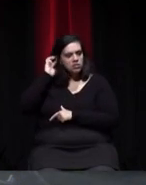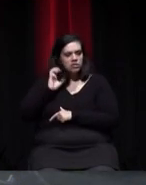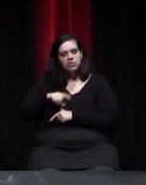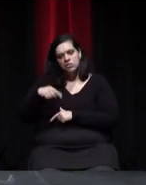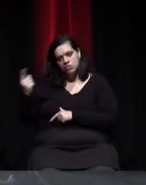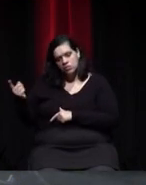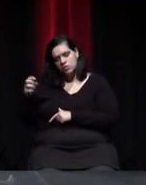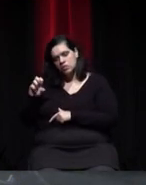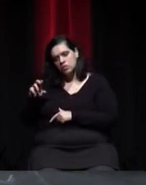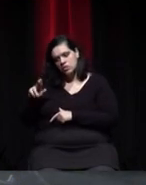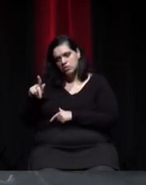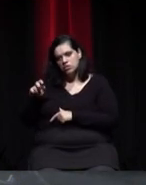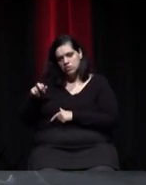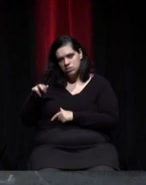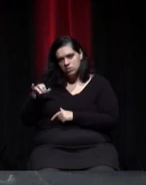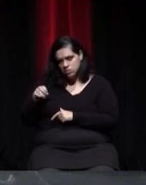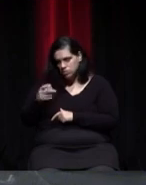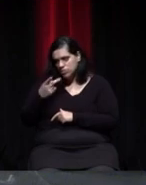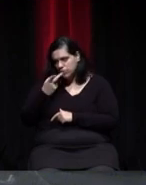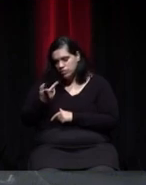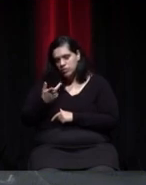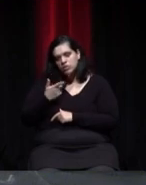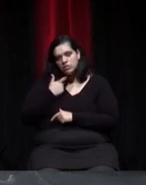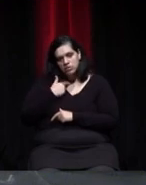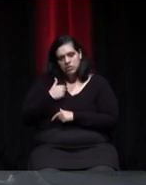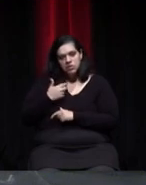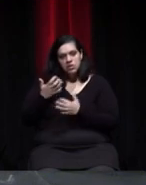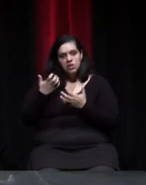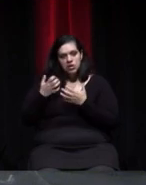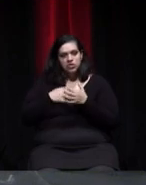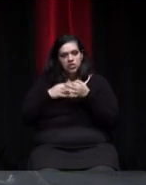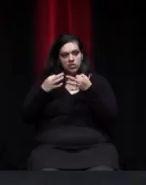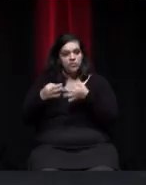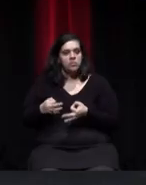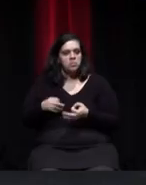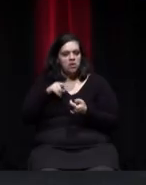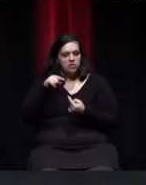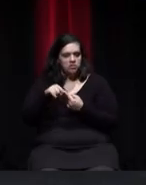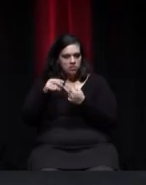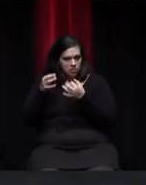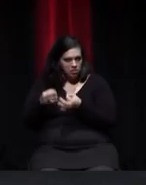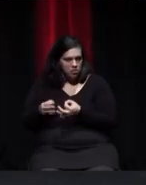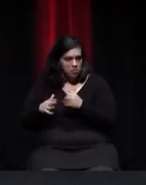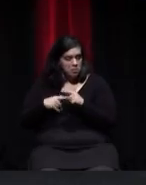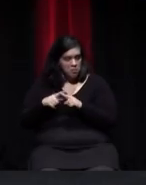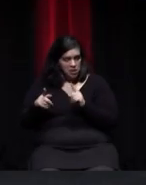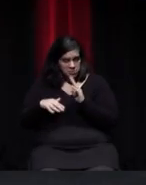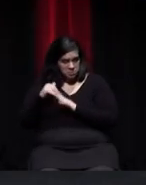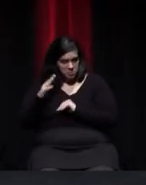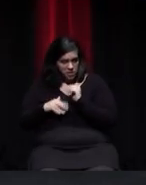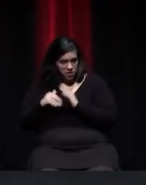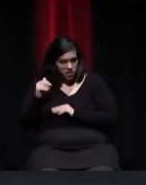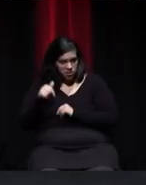would ideally like them to be in a formal ideal model, but aren't in the Brazilian practice.